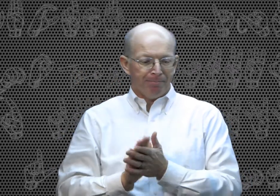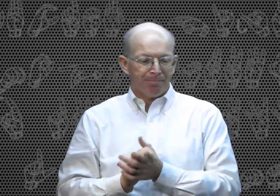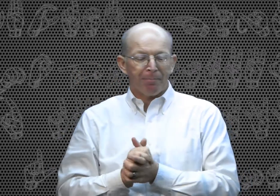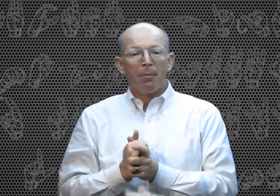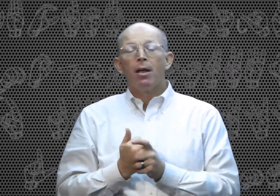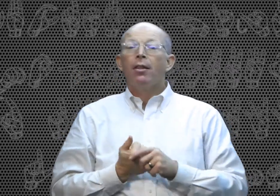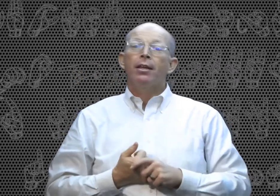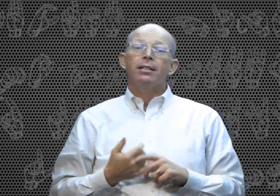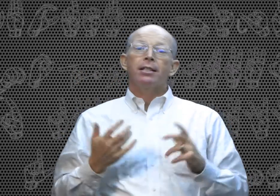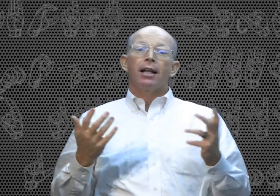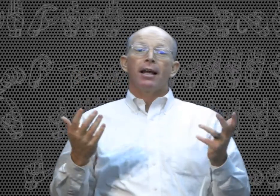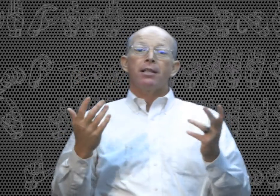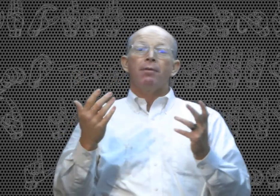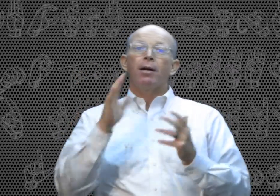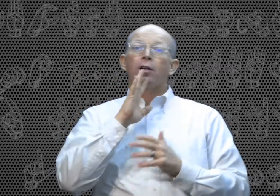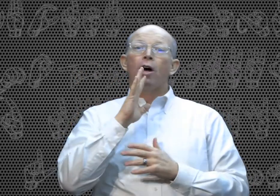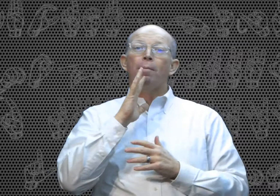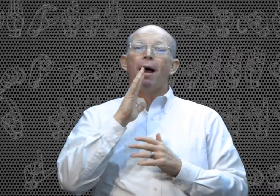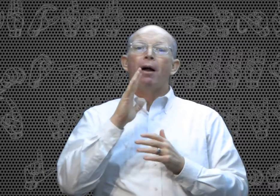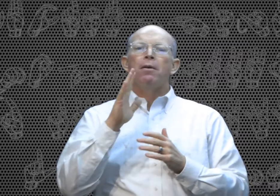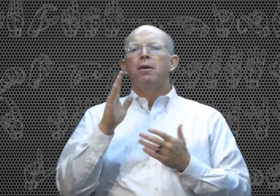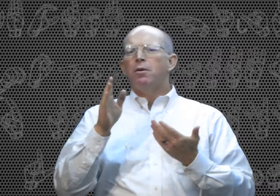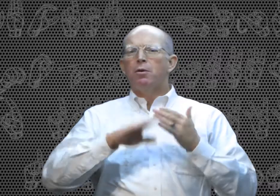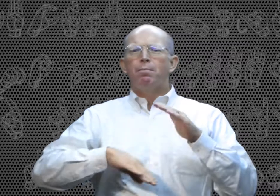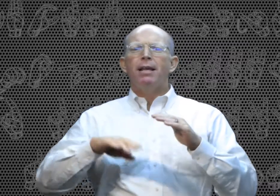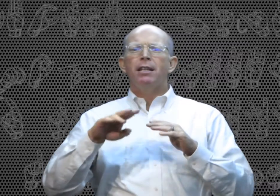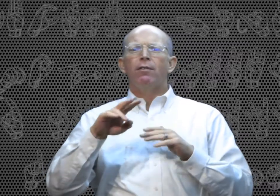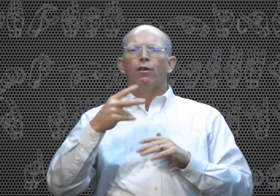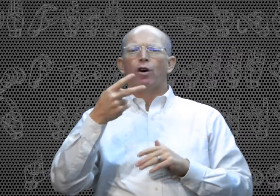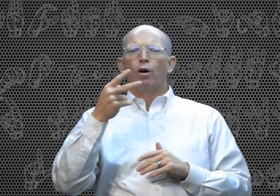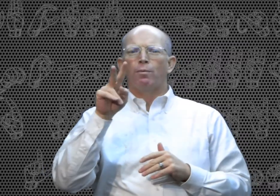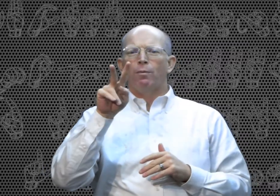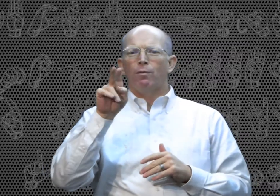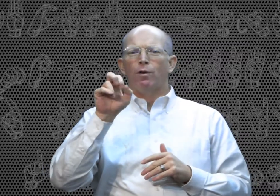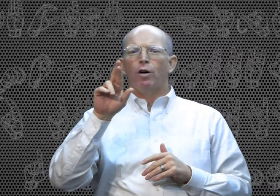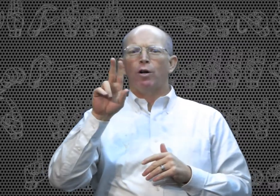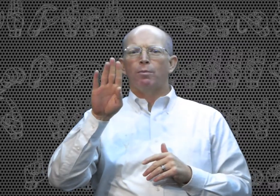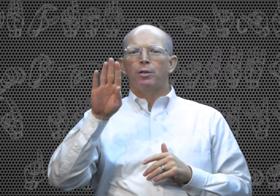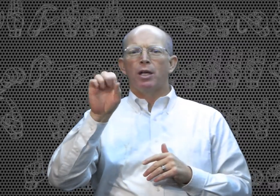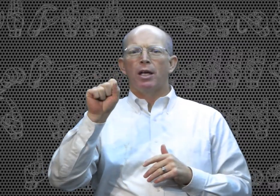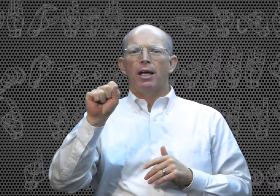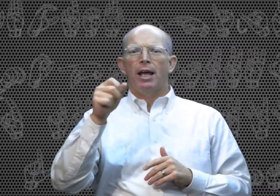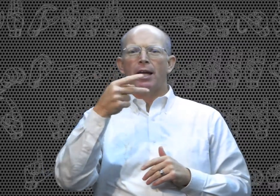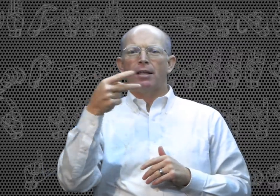This is lesson I am going to talk about basic verbs. Verbs.